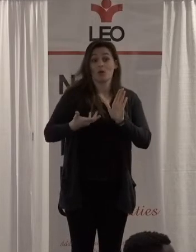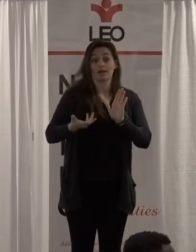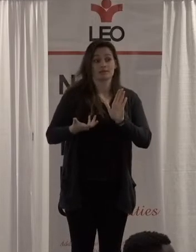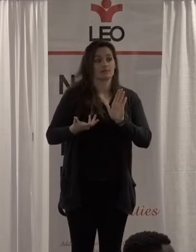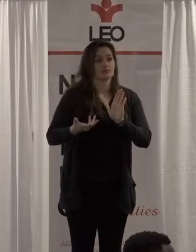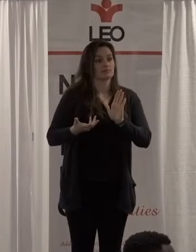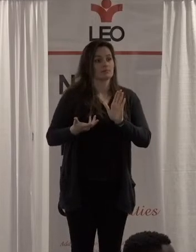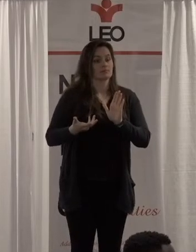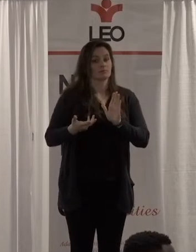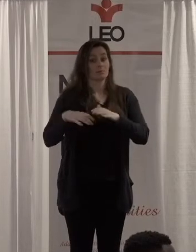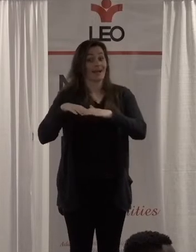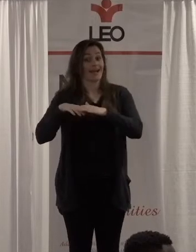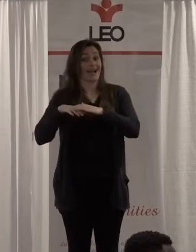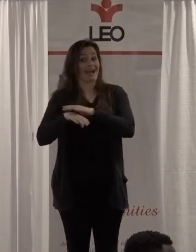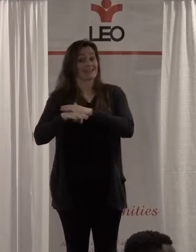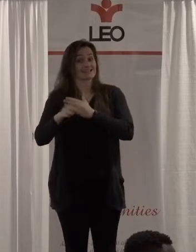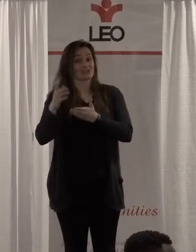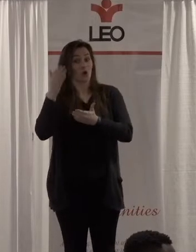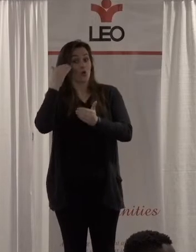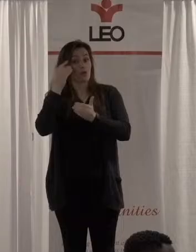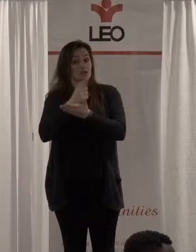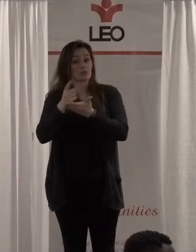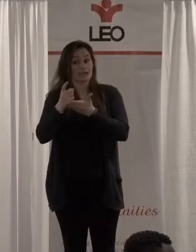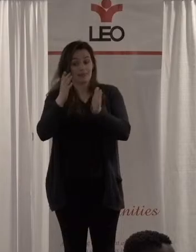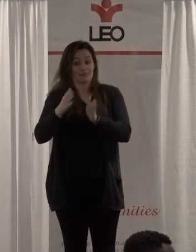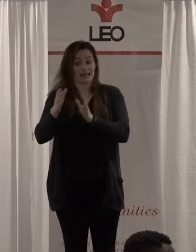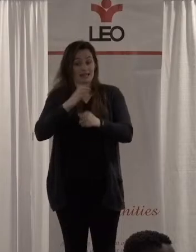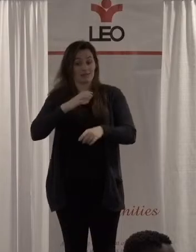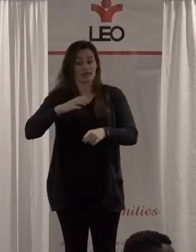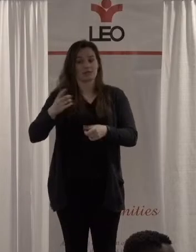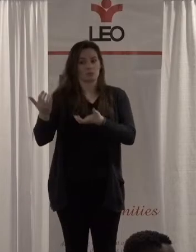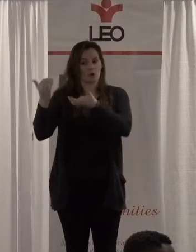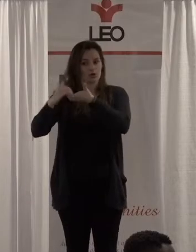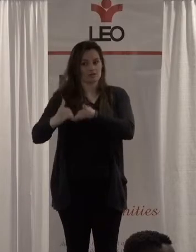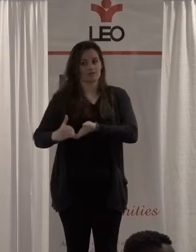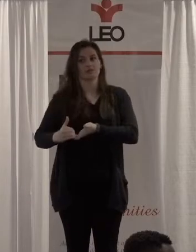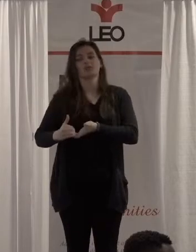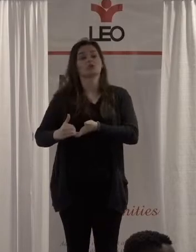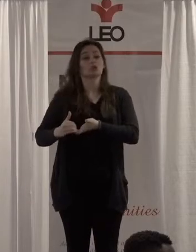OF THE ACCESS AWARENESS WEEK PLANNING COMMITTEE TO COORDINATE A VIRTUAL PANEL DISCUSSION